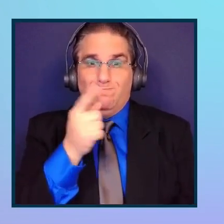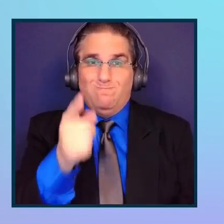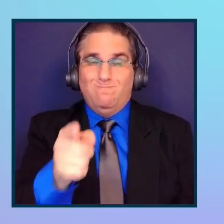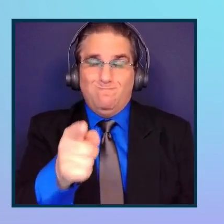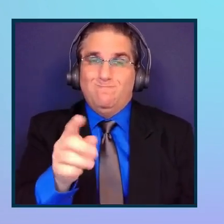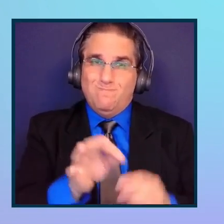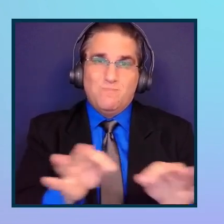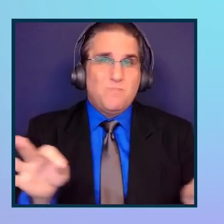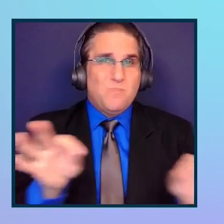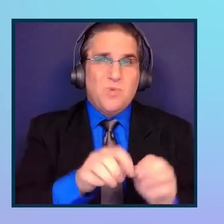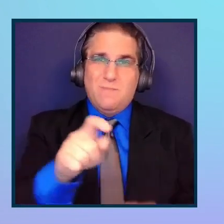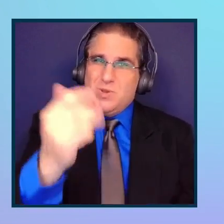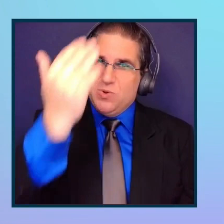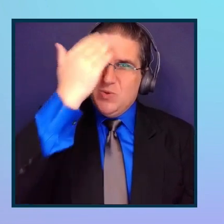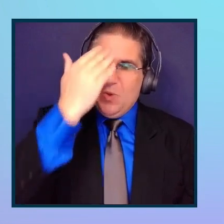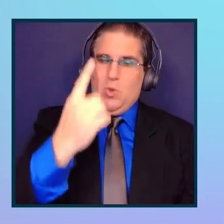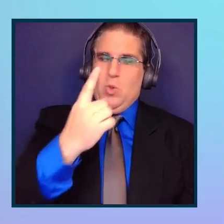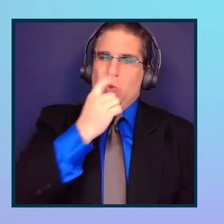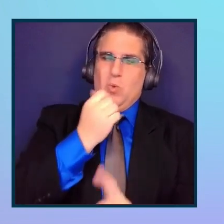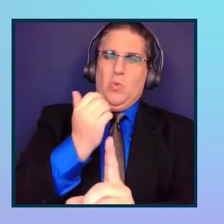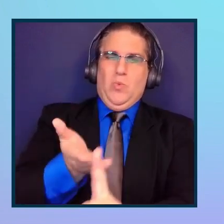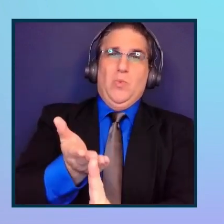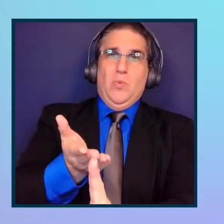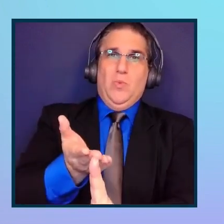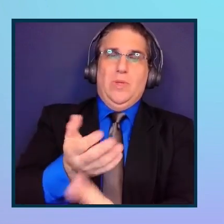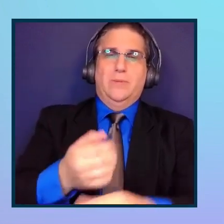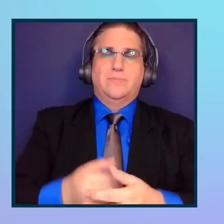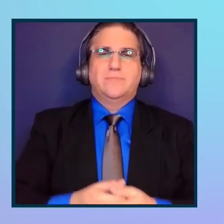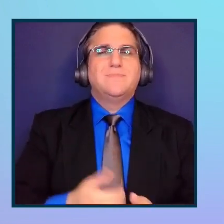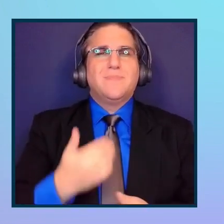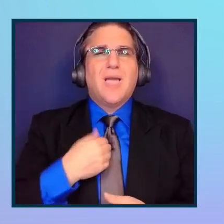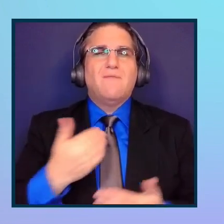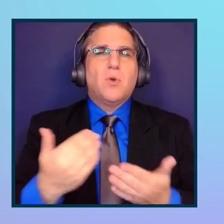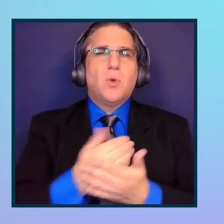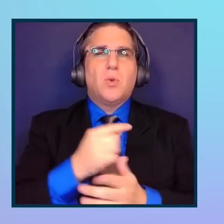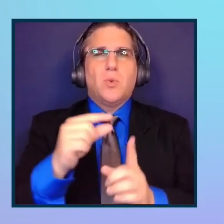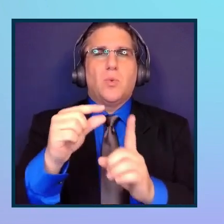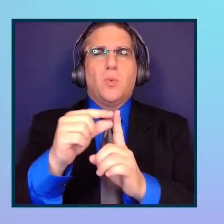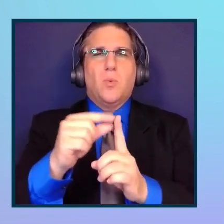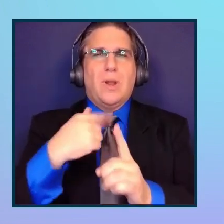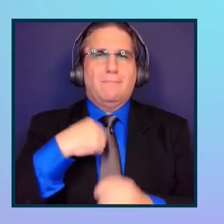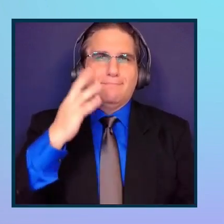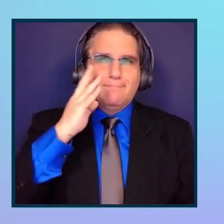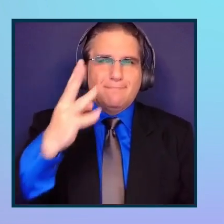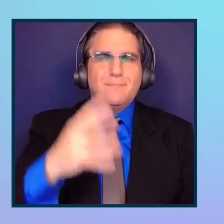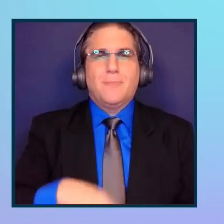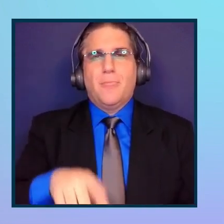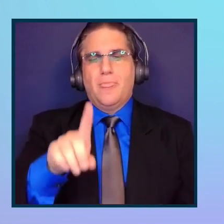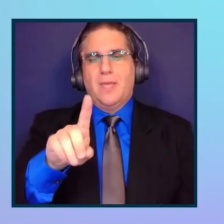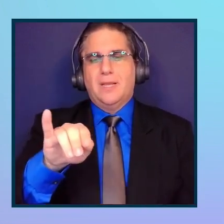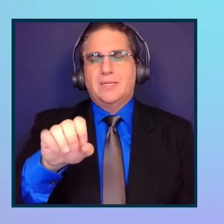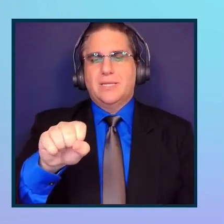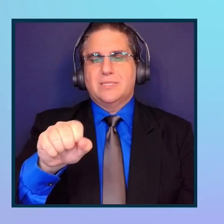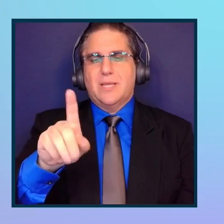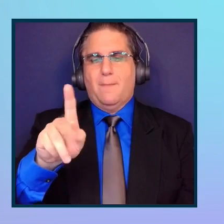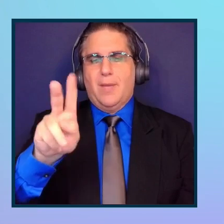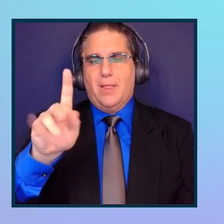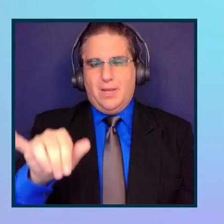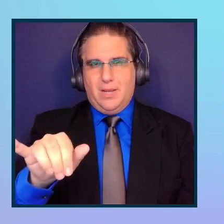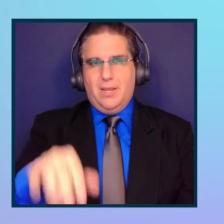so I came up with this idea a few years ago, this term, and I call it a disability dongle. And essentially what a disability dongle is, is it's a well intended,